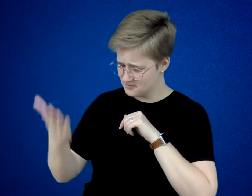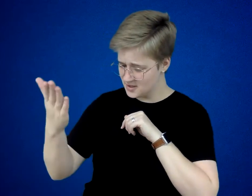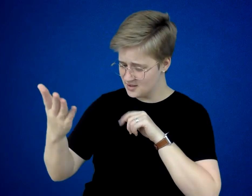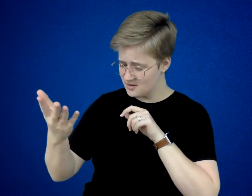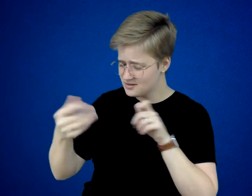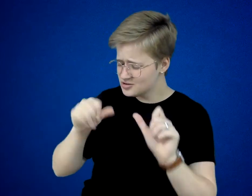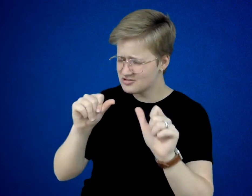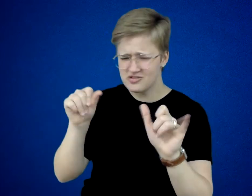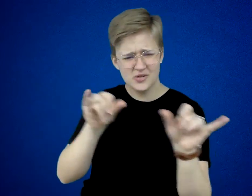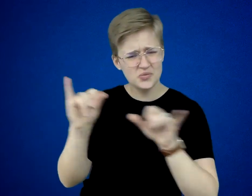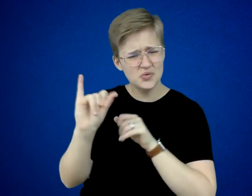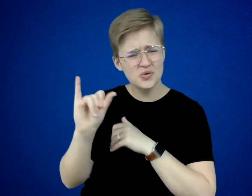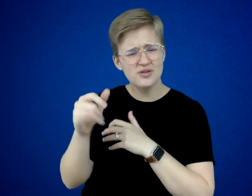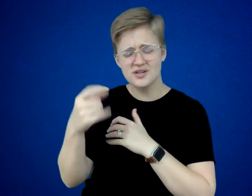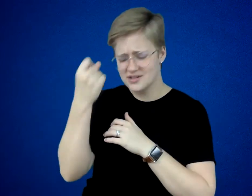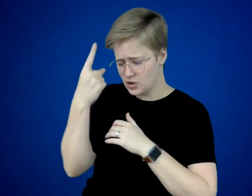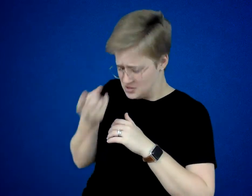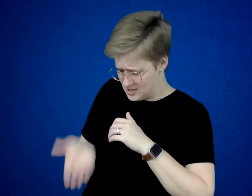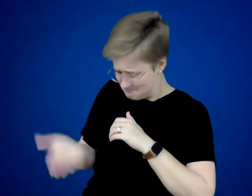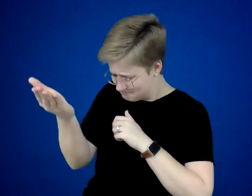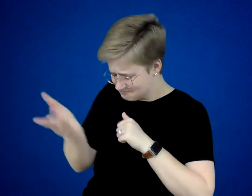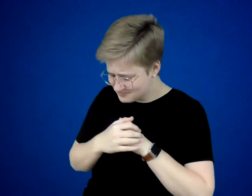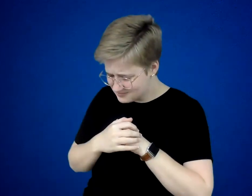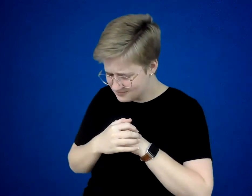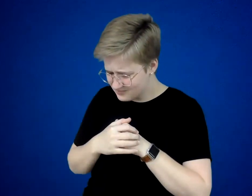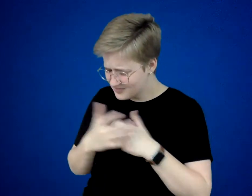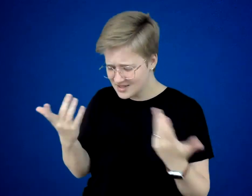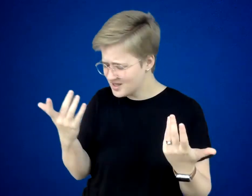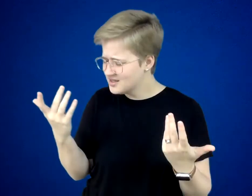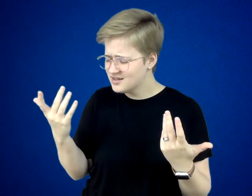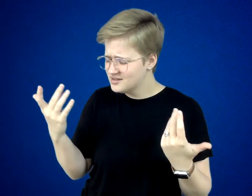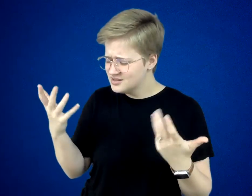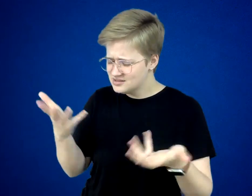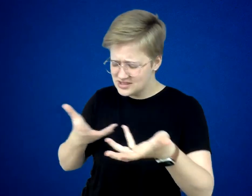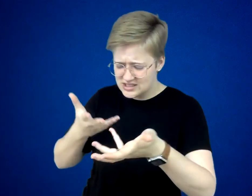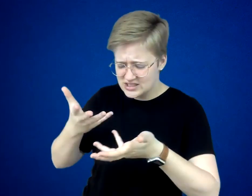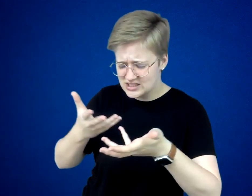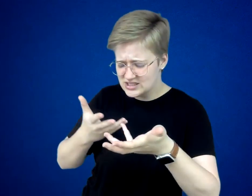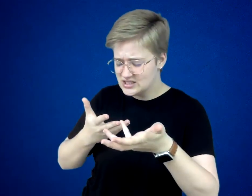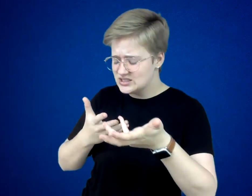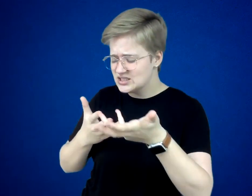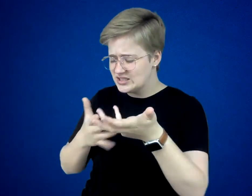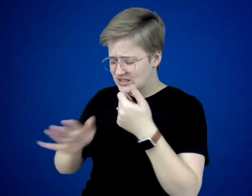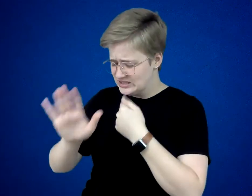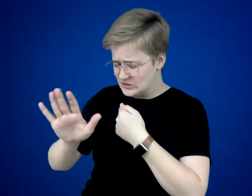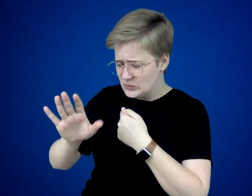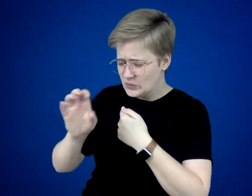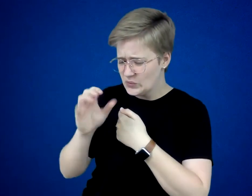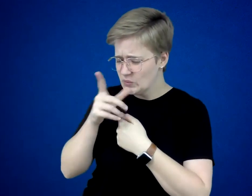to understand him, to make some sense out of him, out of his anger and his quiet,